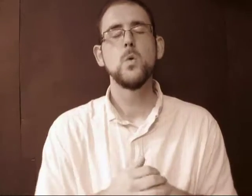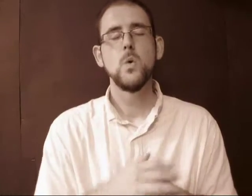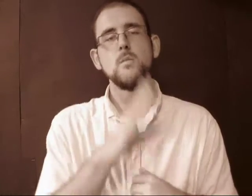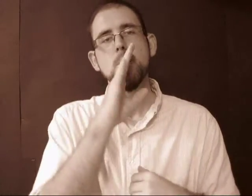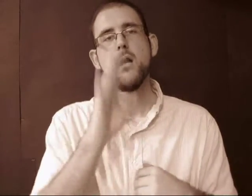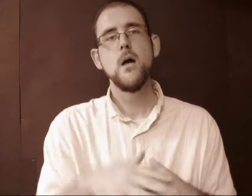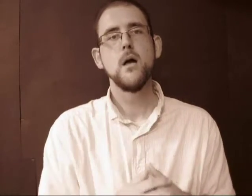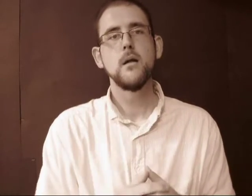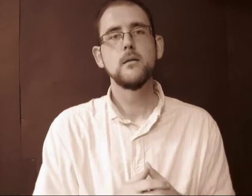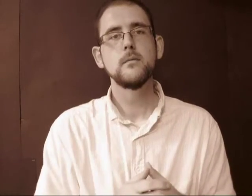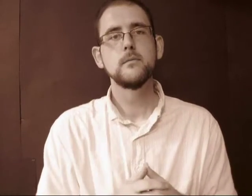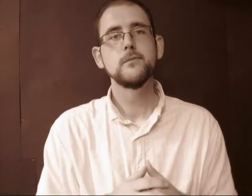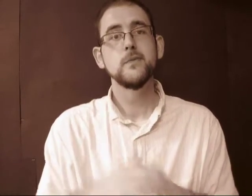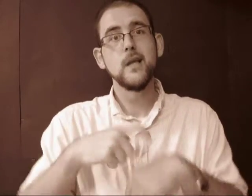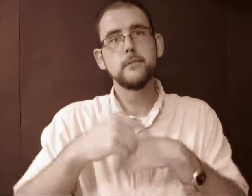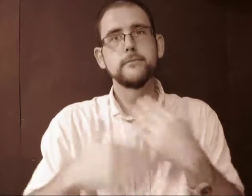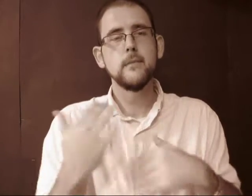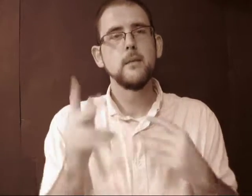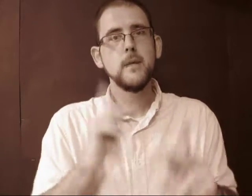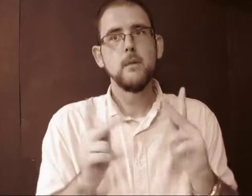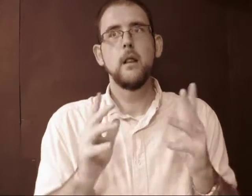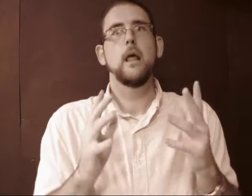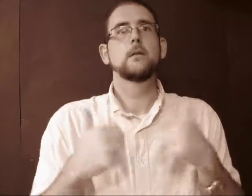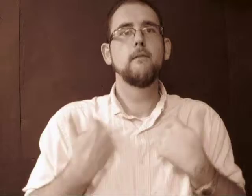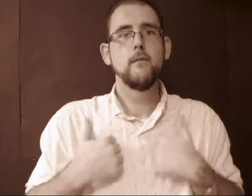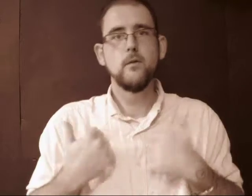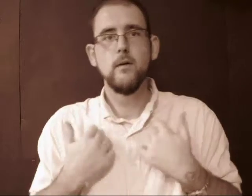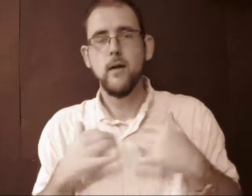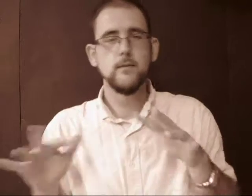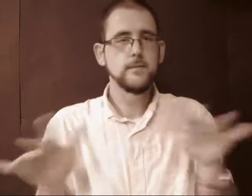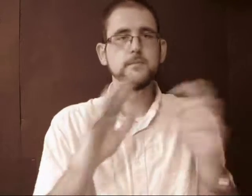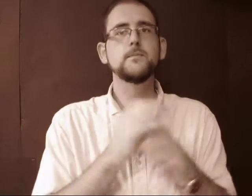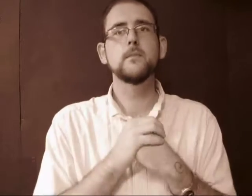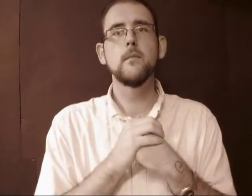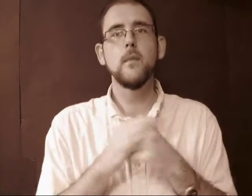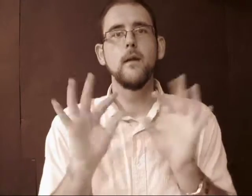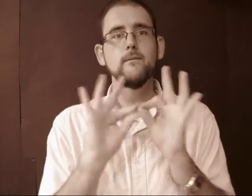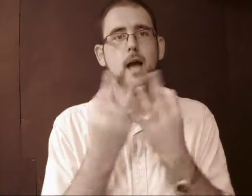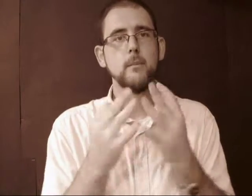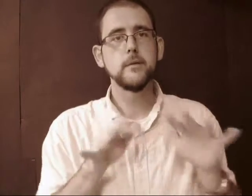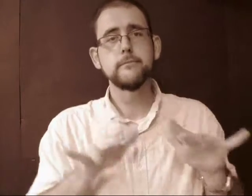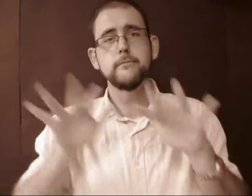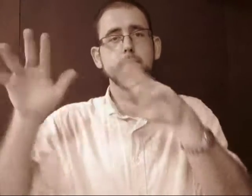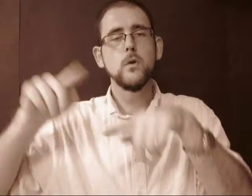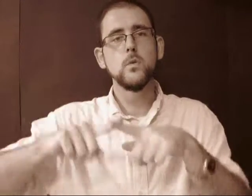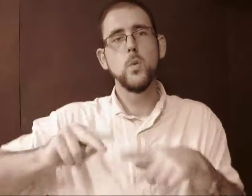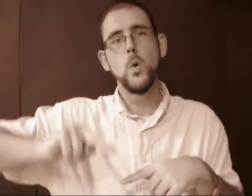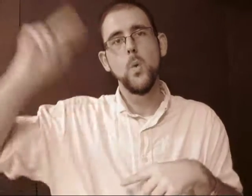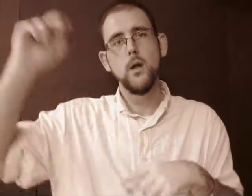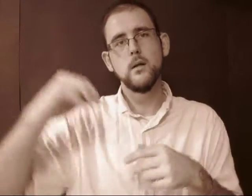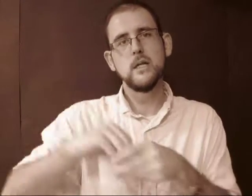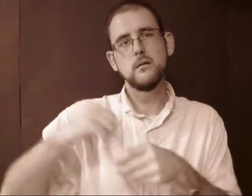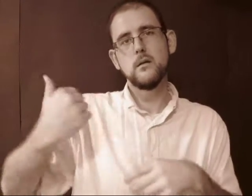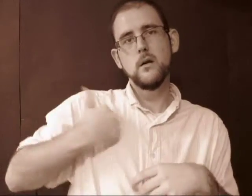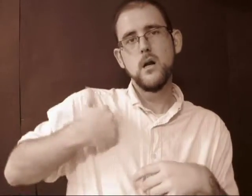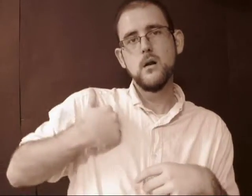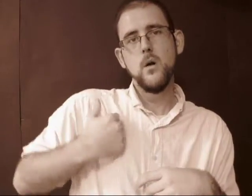It didn't end well. As time goes on and people try to survive, families leave for the north, to Canada,